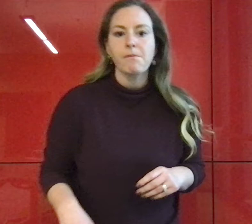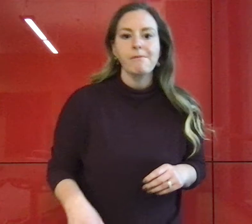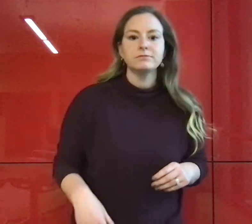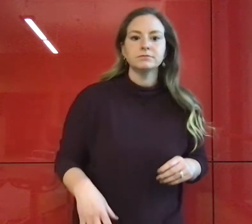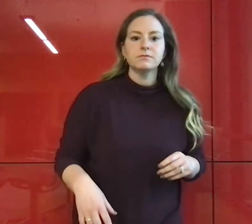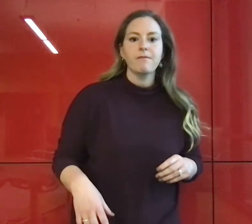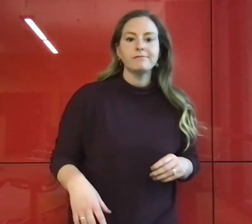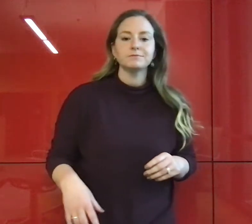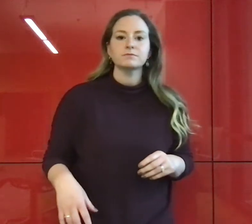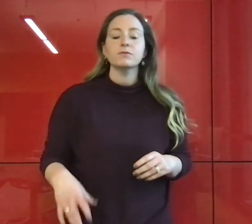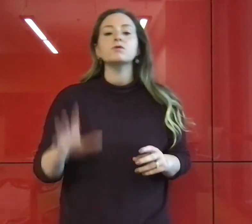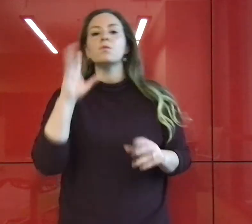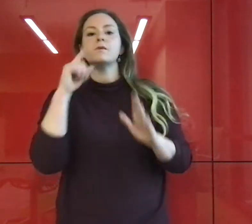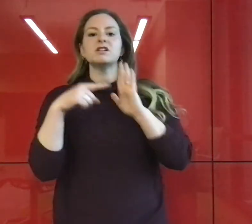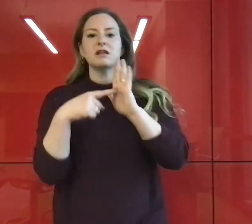Showing examples